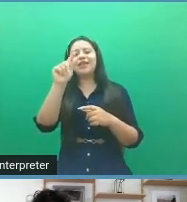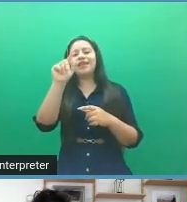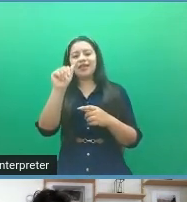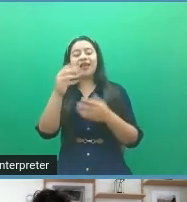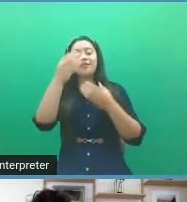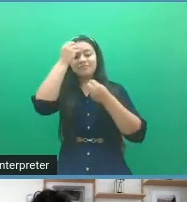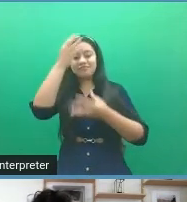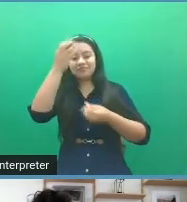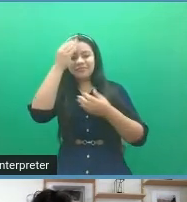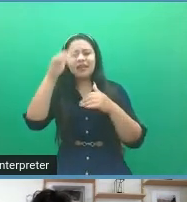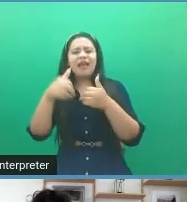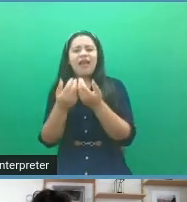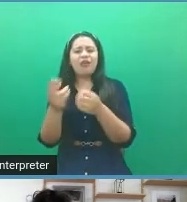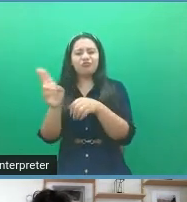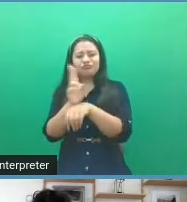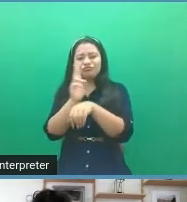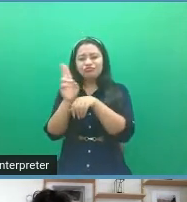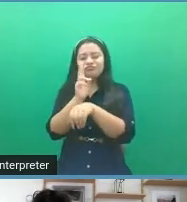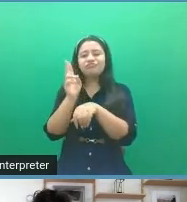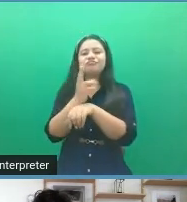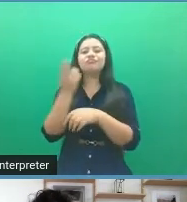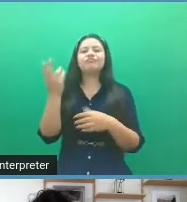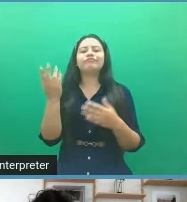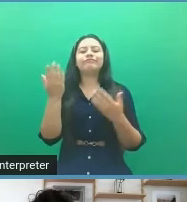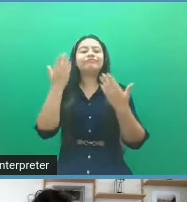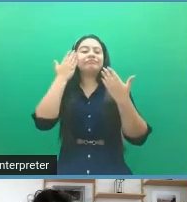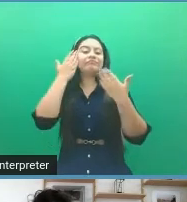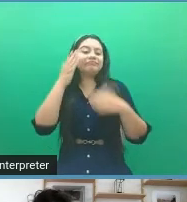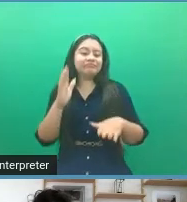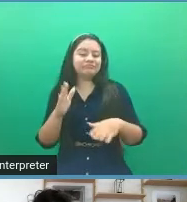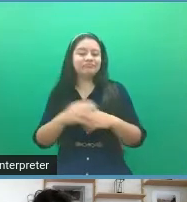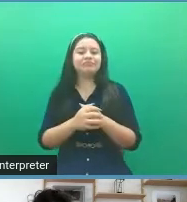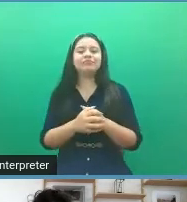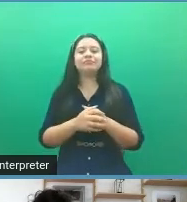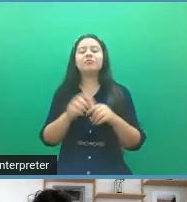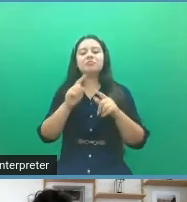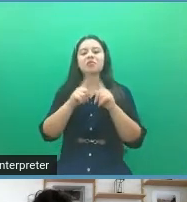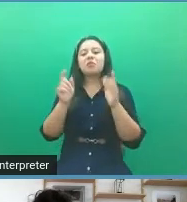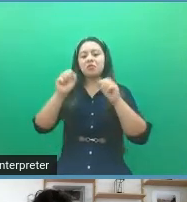use that in the future. We're not quite sure so let's be as open and flexible as as we can be.